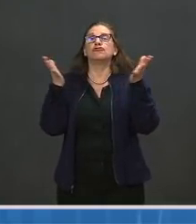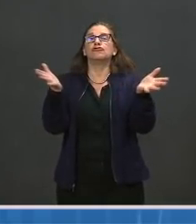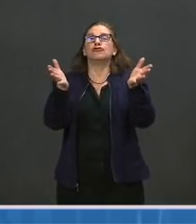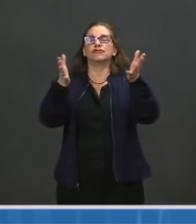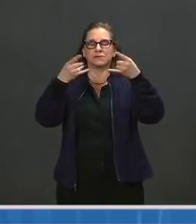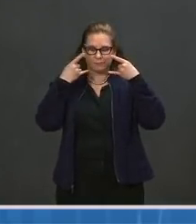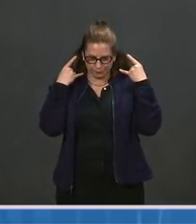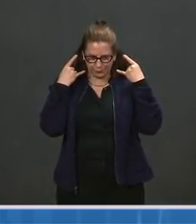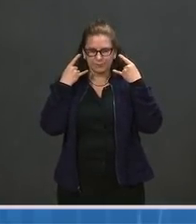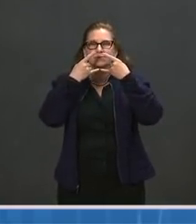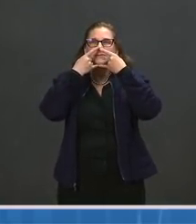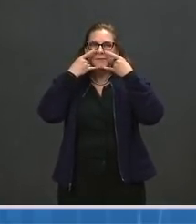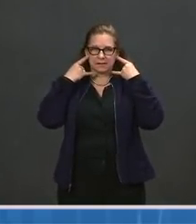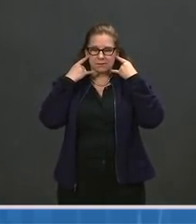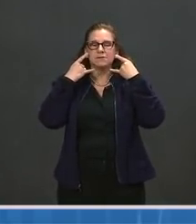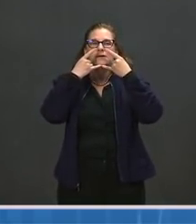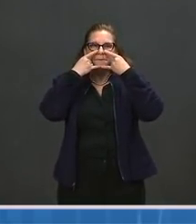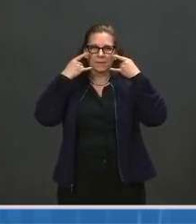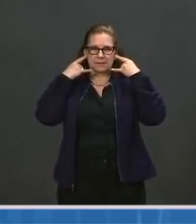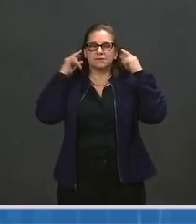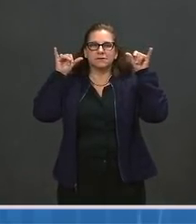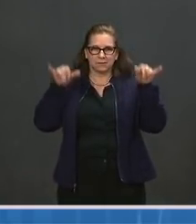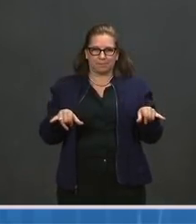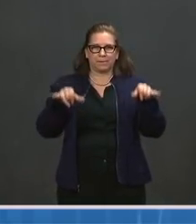until such time that people have had a chance to be vaccinated.